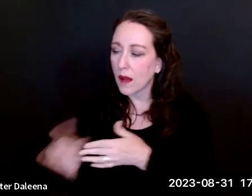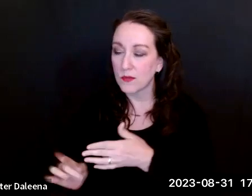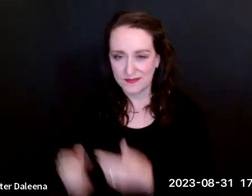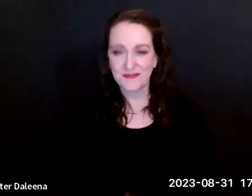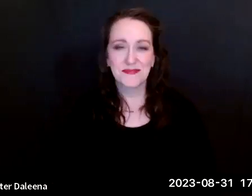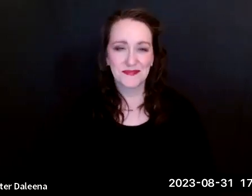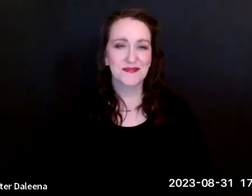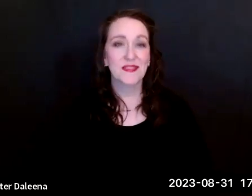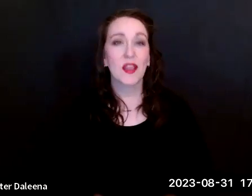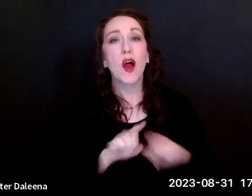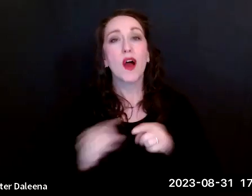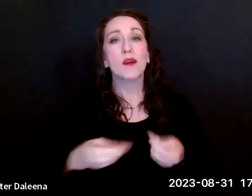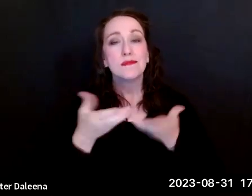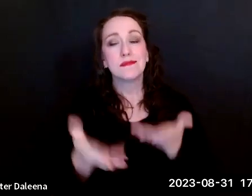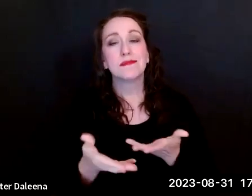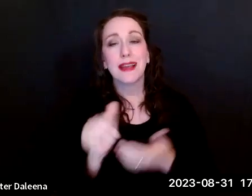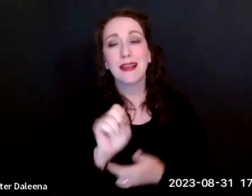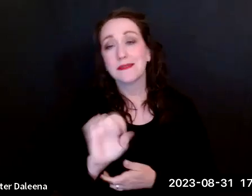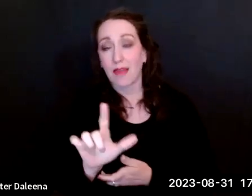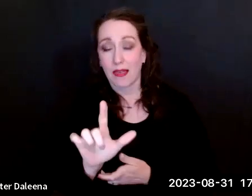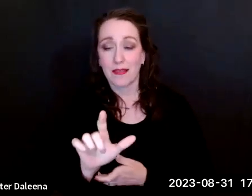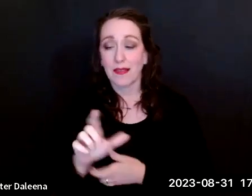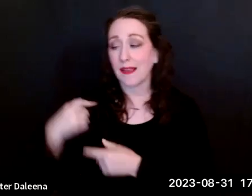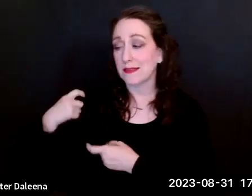we are also providing American Sign Language and Spanish interpretation